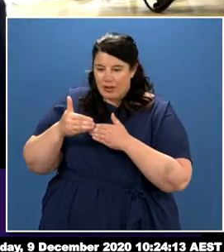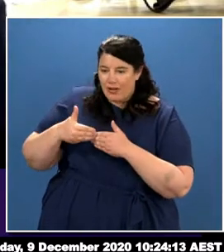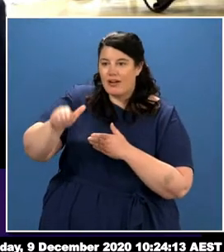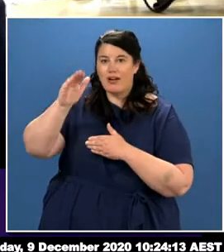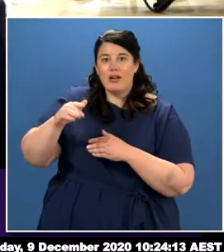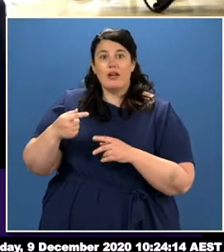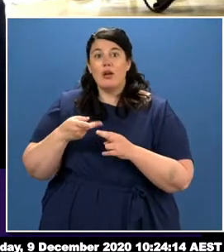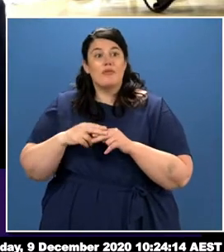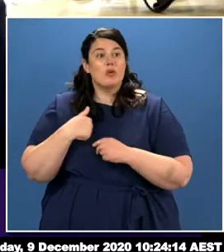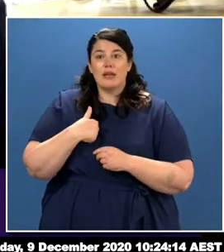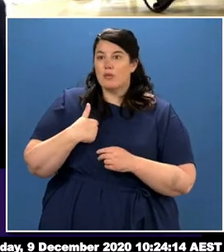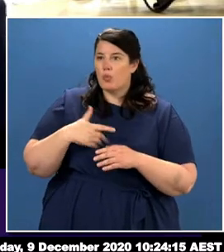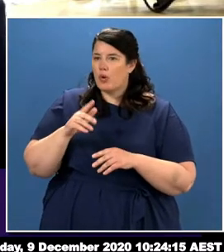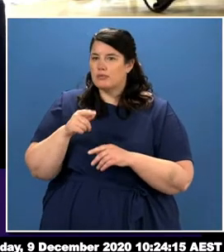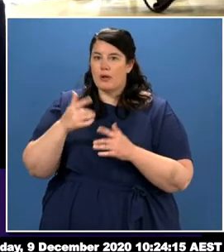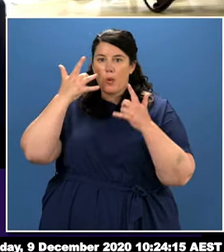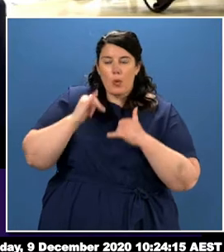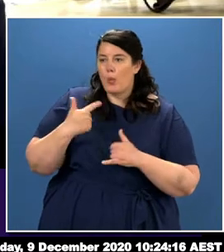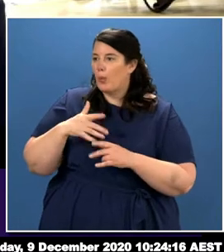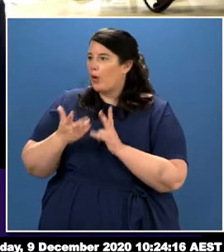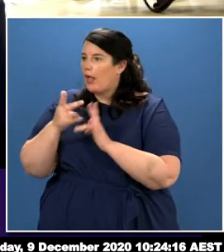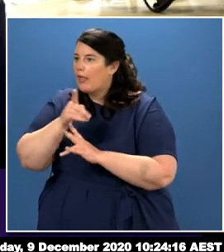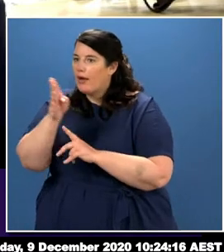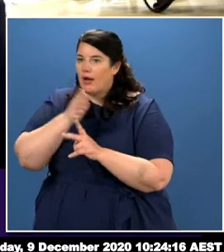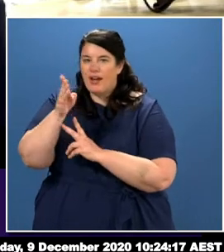whatever course we chose at university.